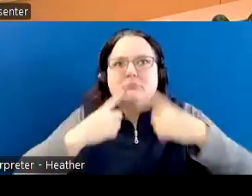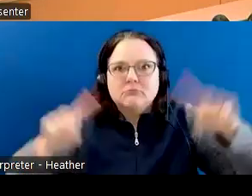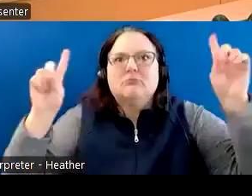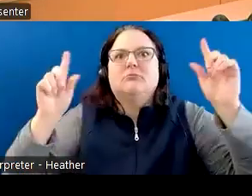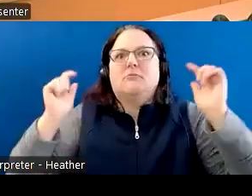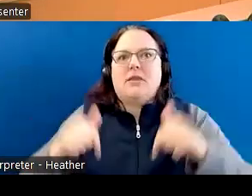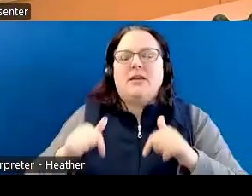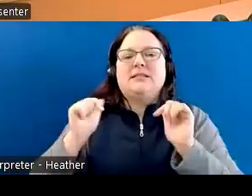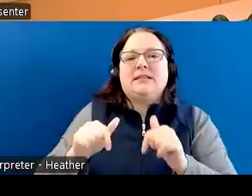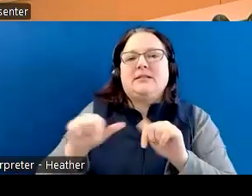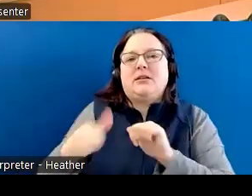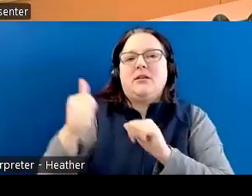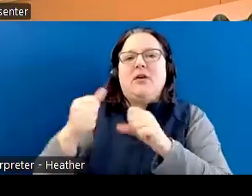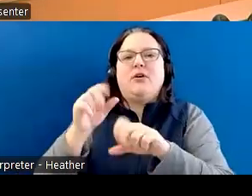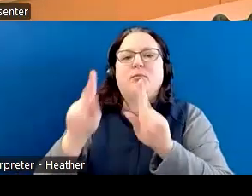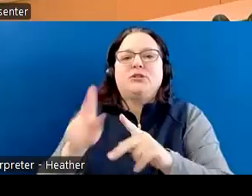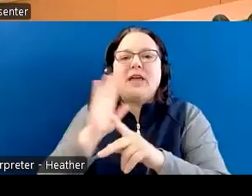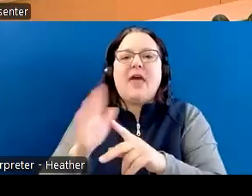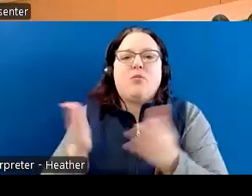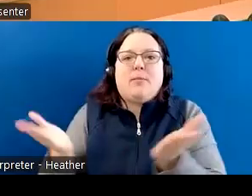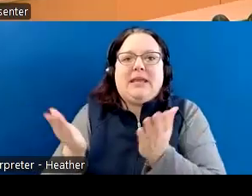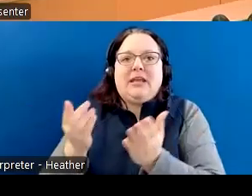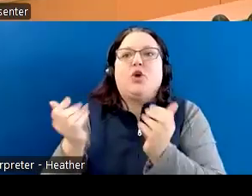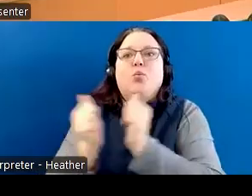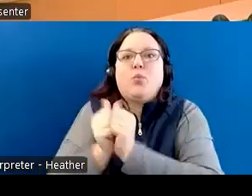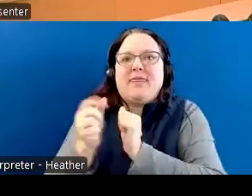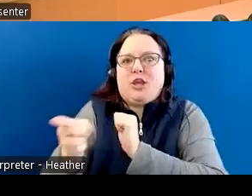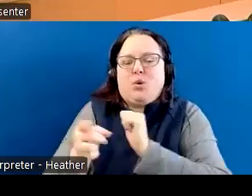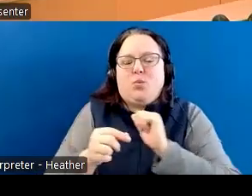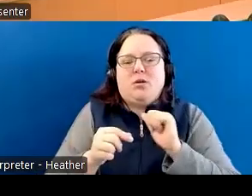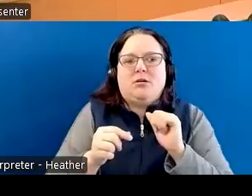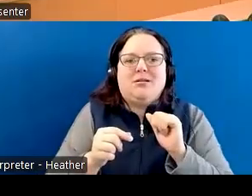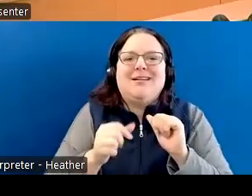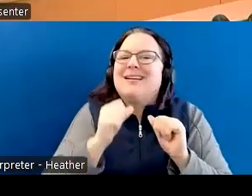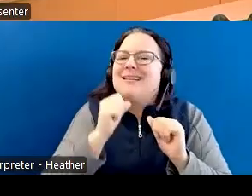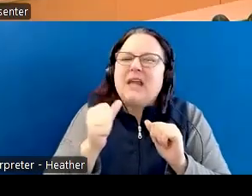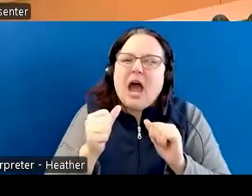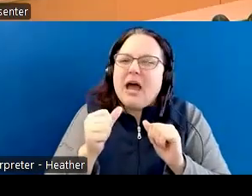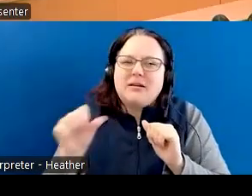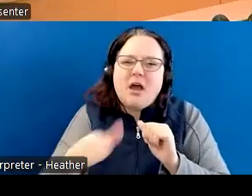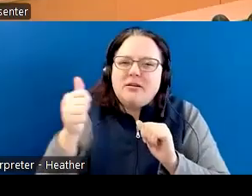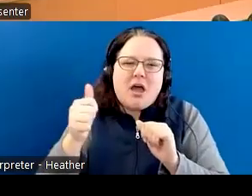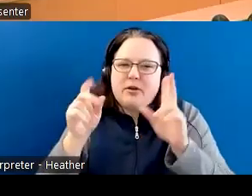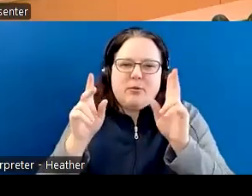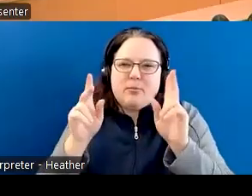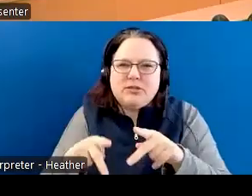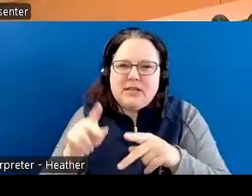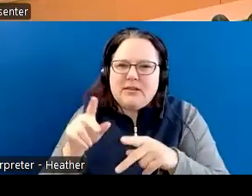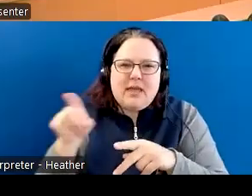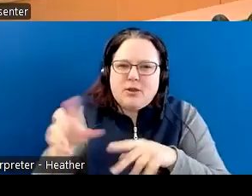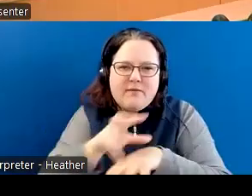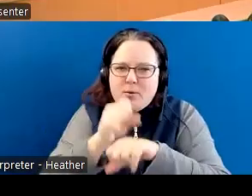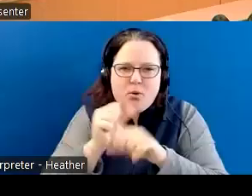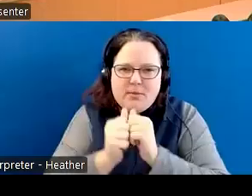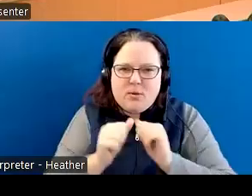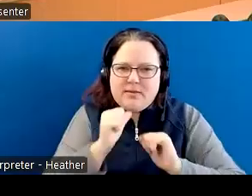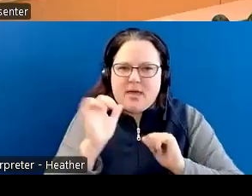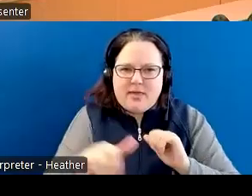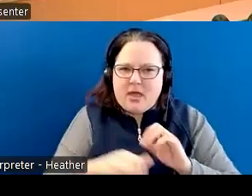that is on your side um more uh than another person checking through the boxes, you know.